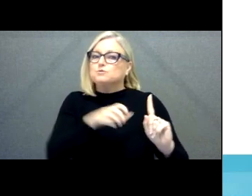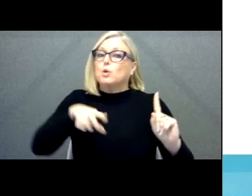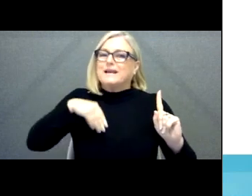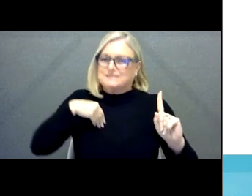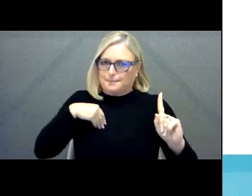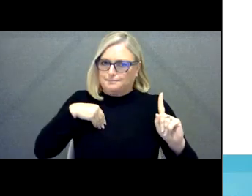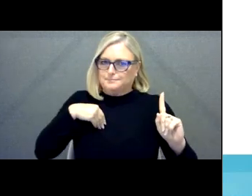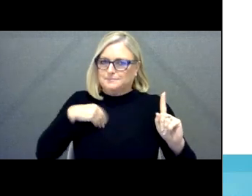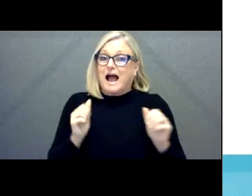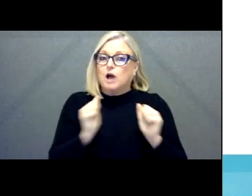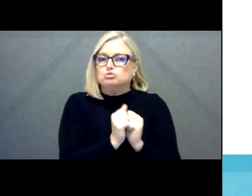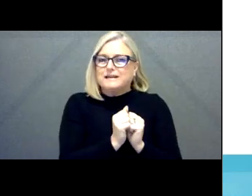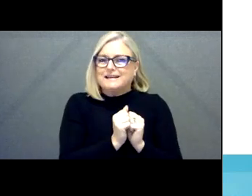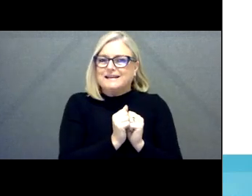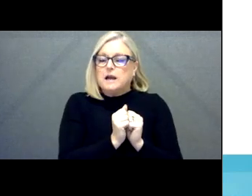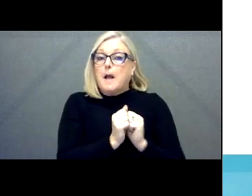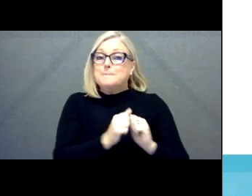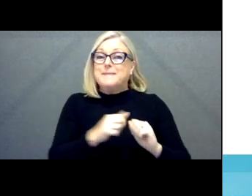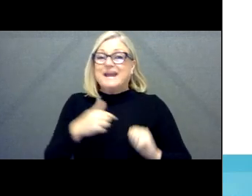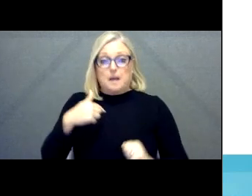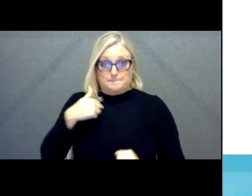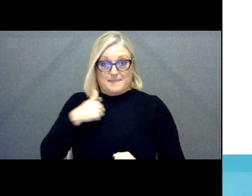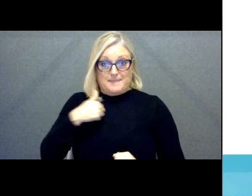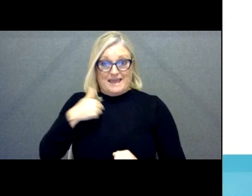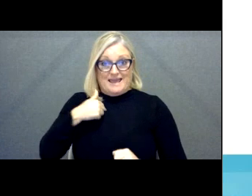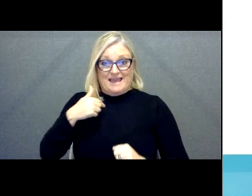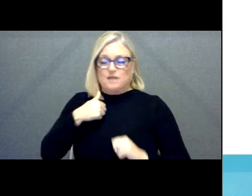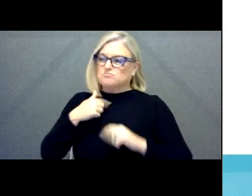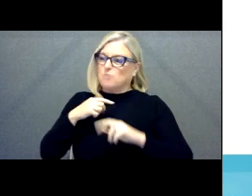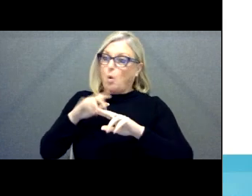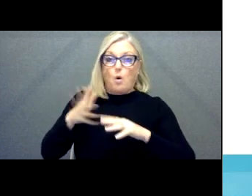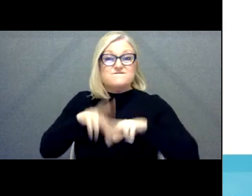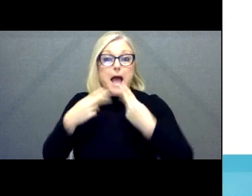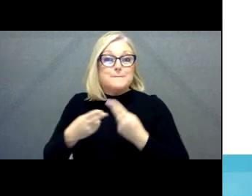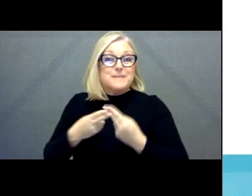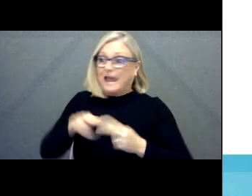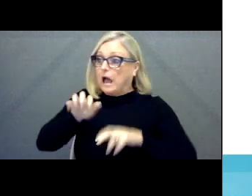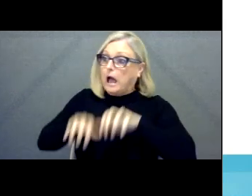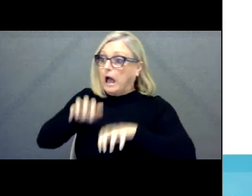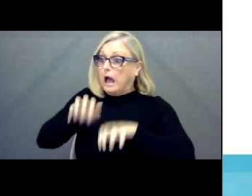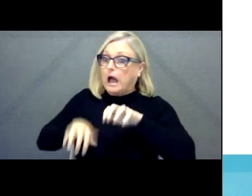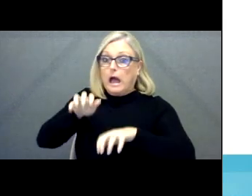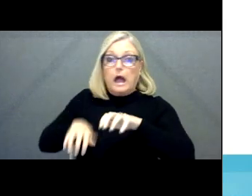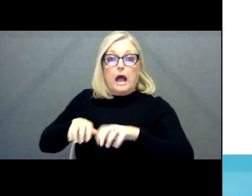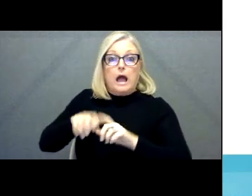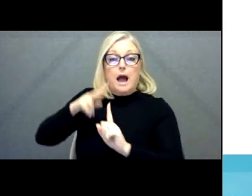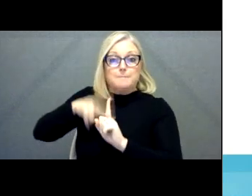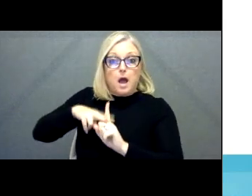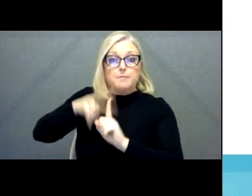a case of a a very well-meaning family member um jumping up in court when they um perhaps their son or